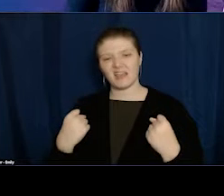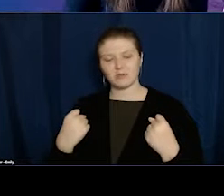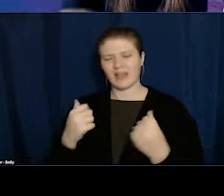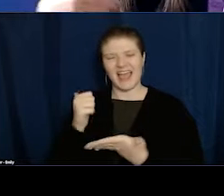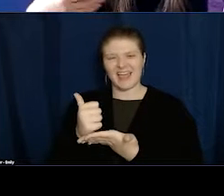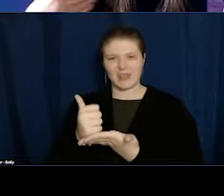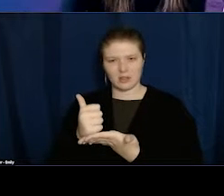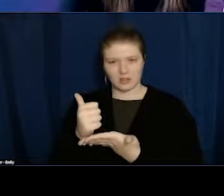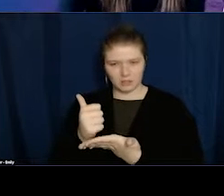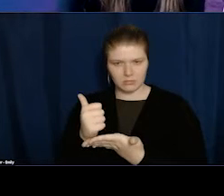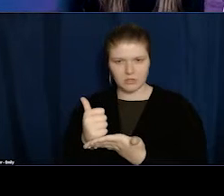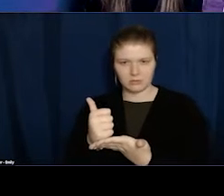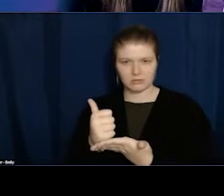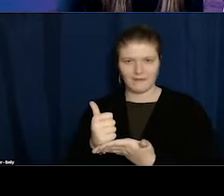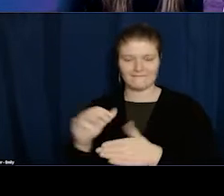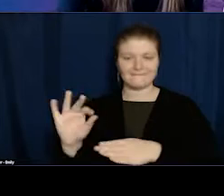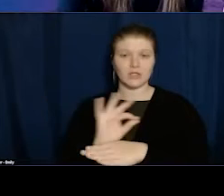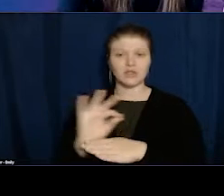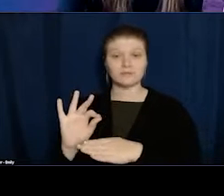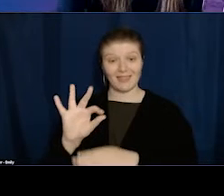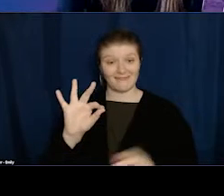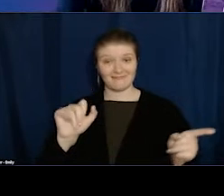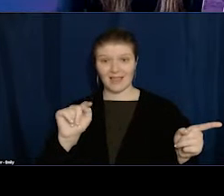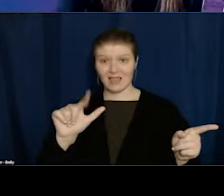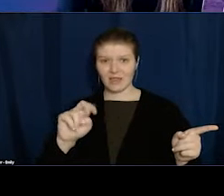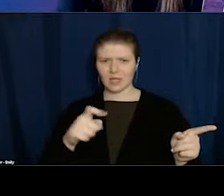FastLane has a very large PDF document with every, you know,